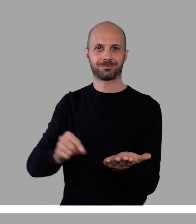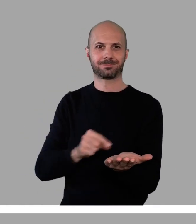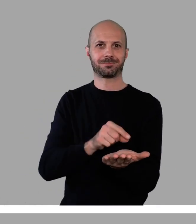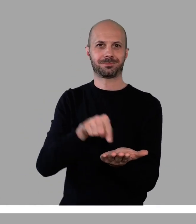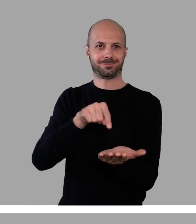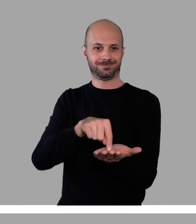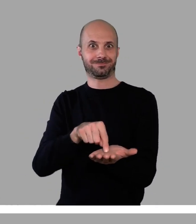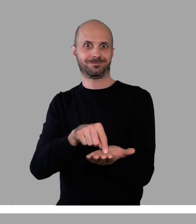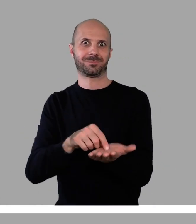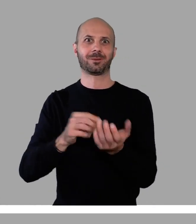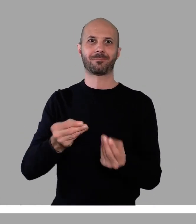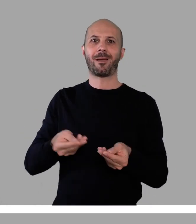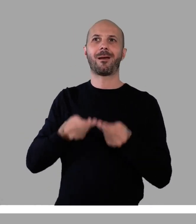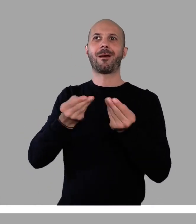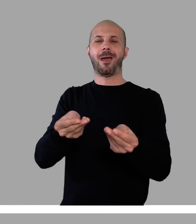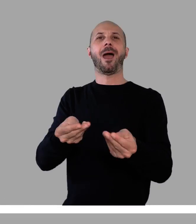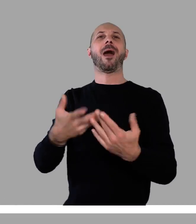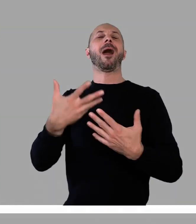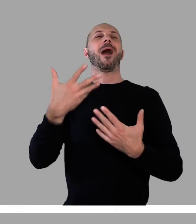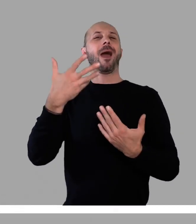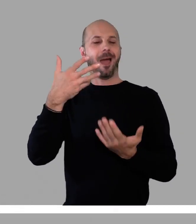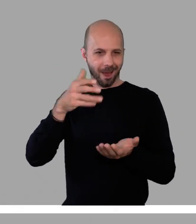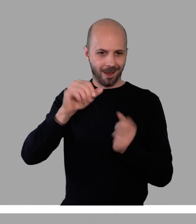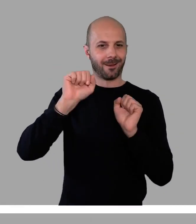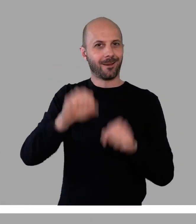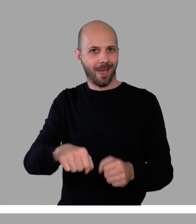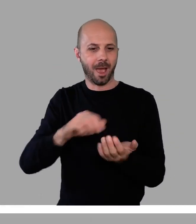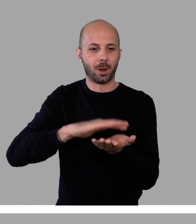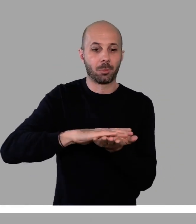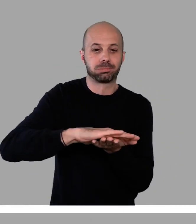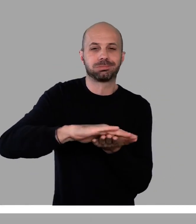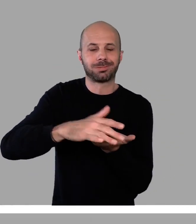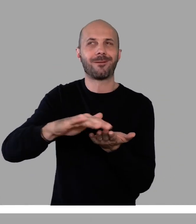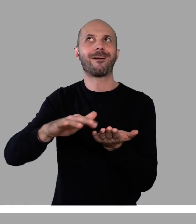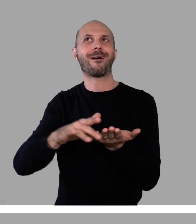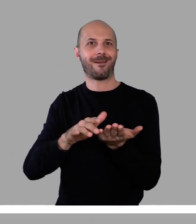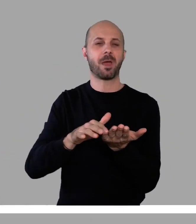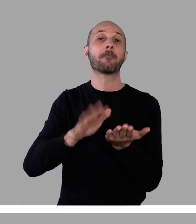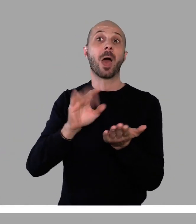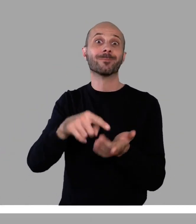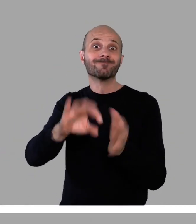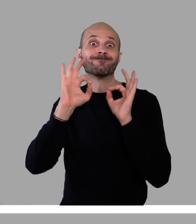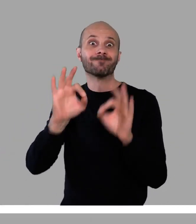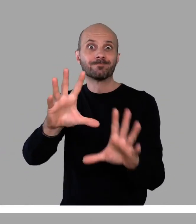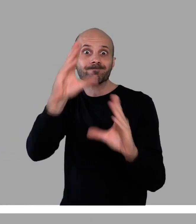Therefore, the relief drawing can be helpful but it is not the best solution